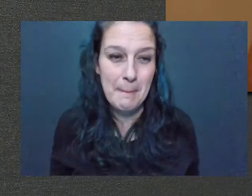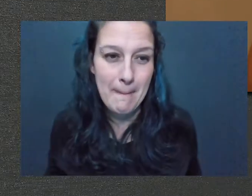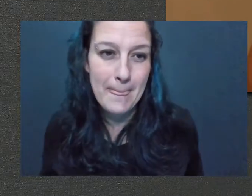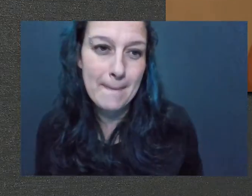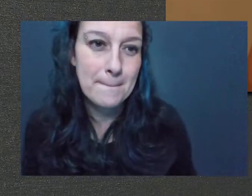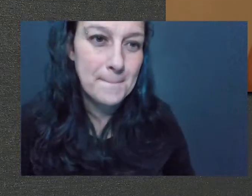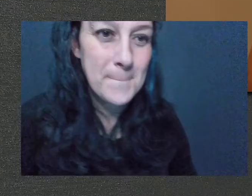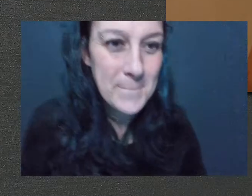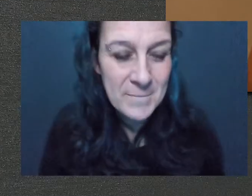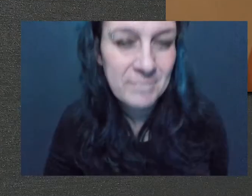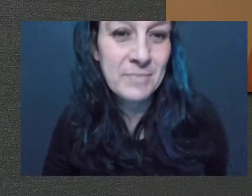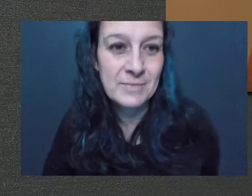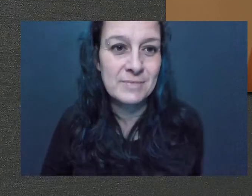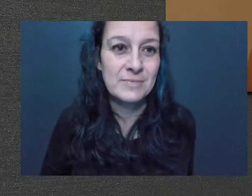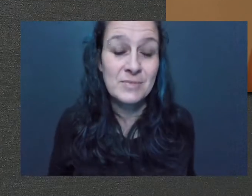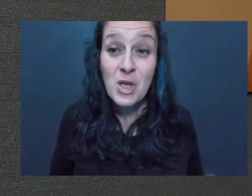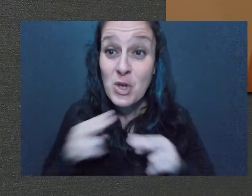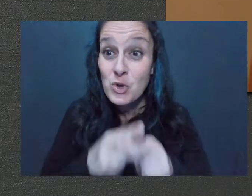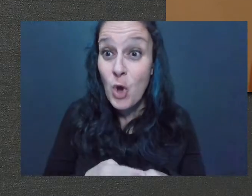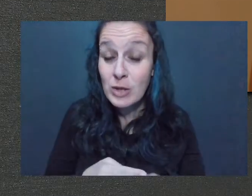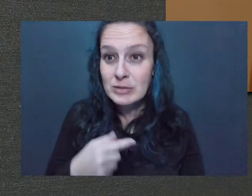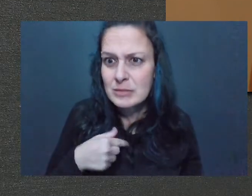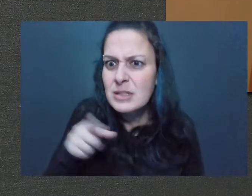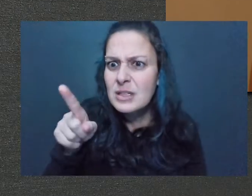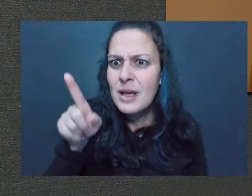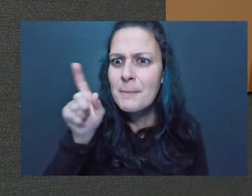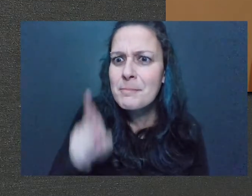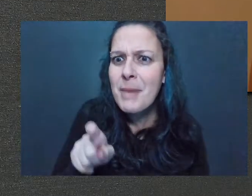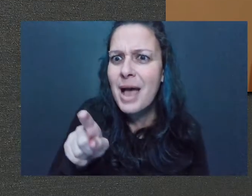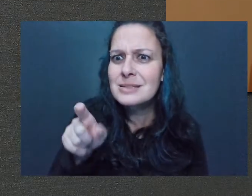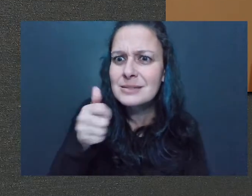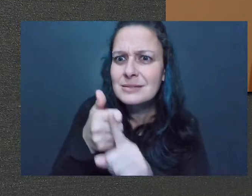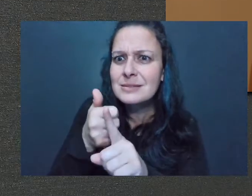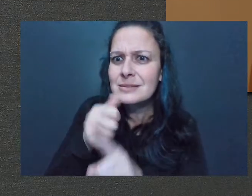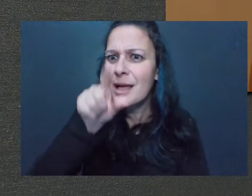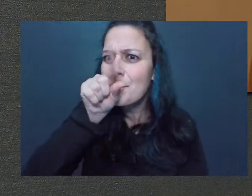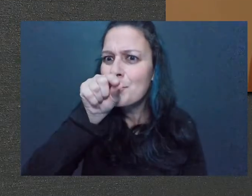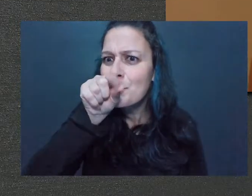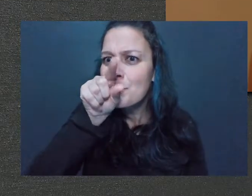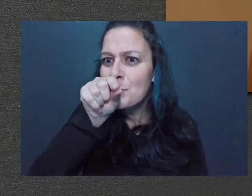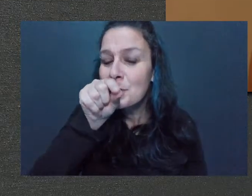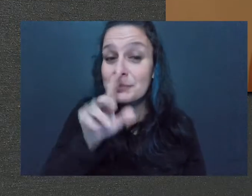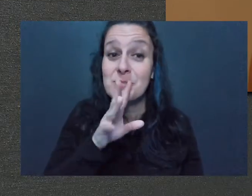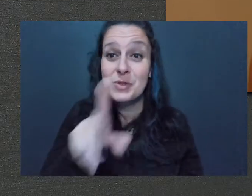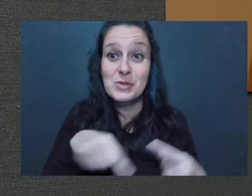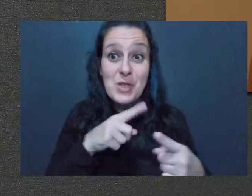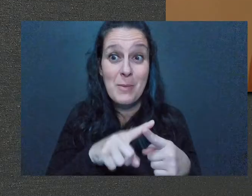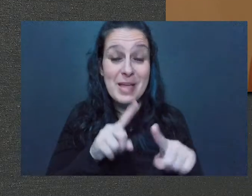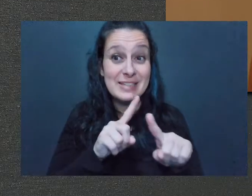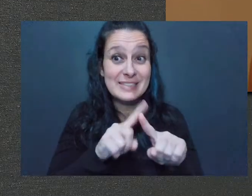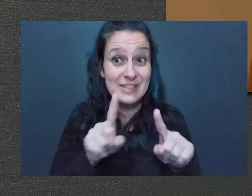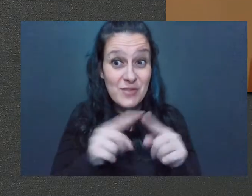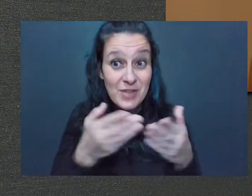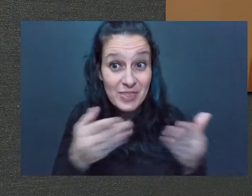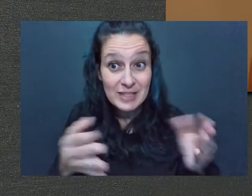and it's called "It Must Be A Bird". It talks about all the things about a bird